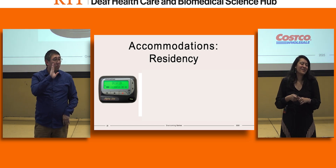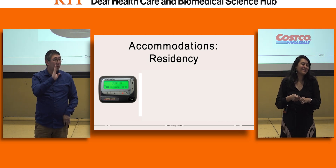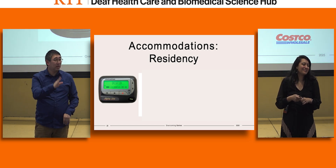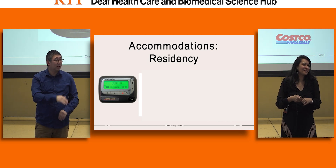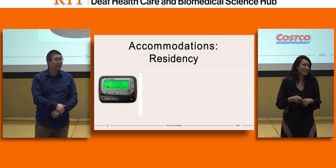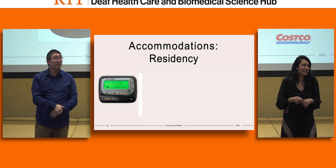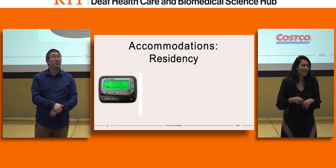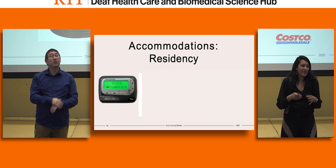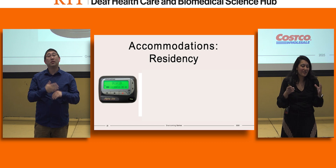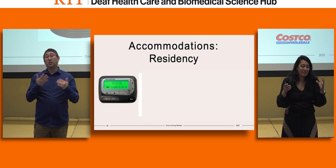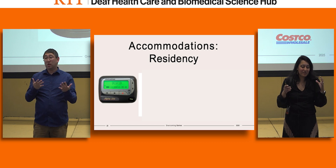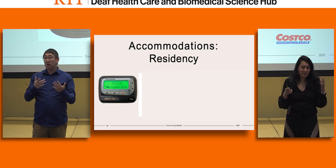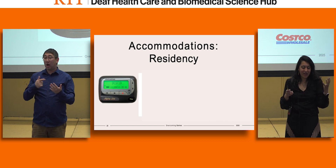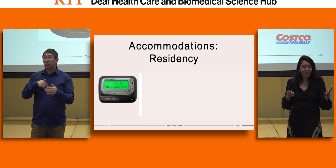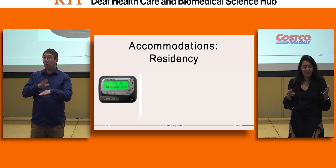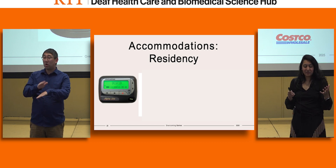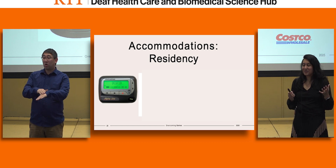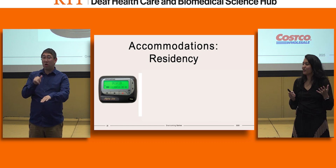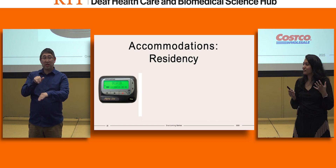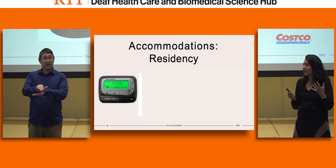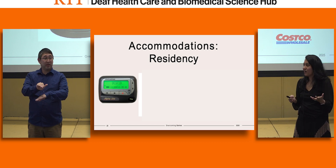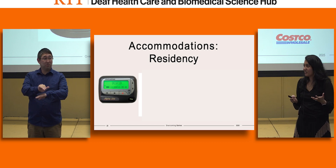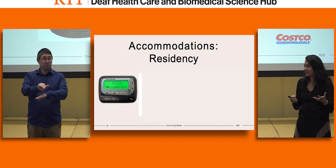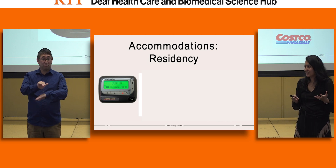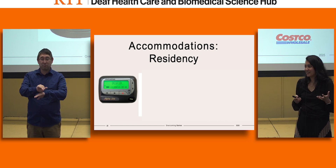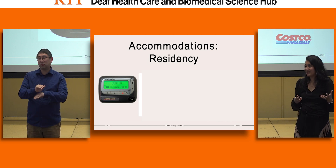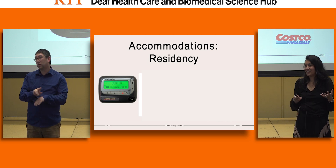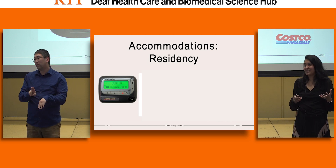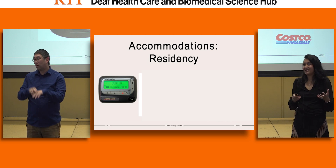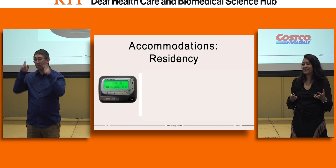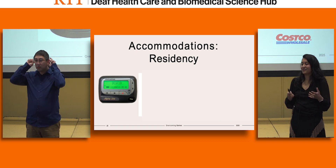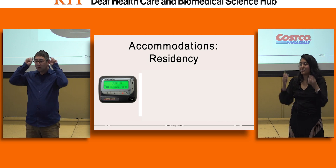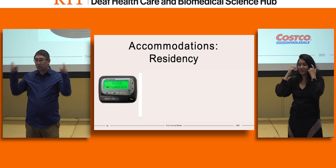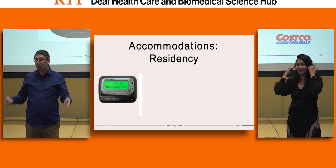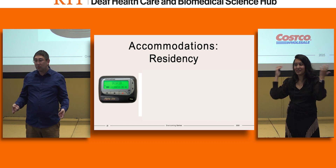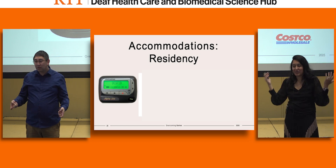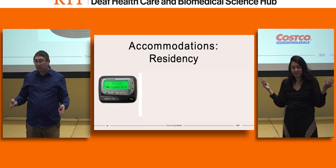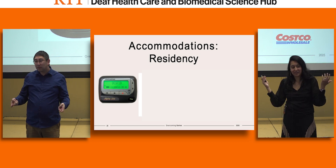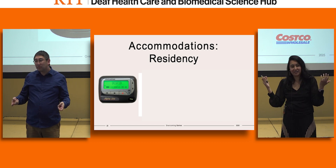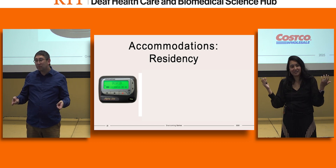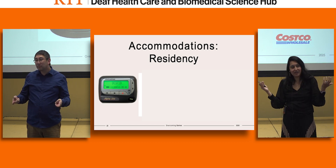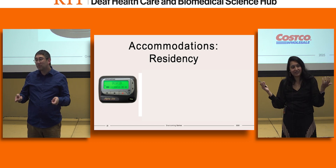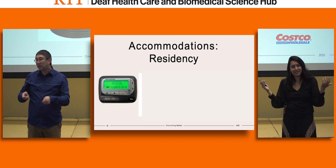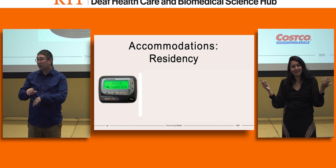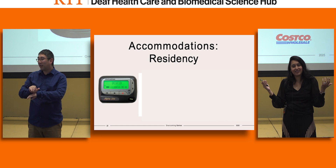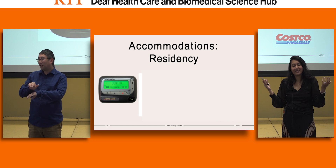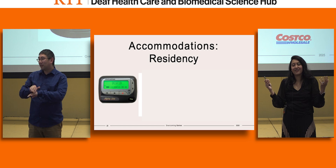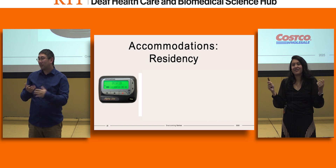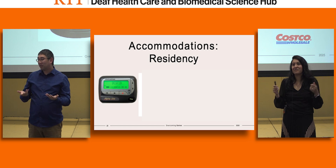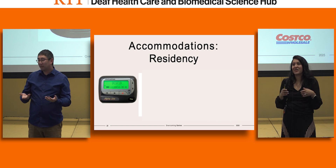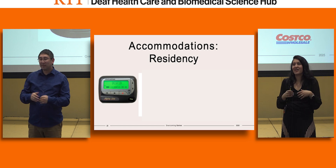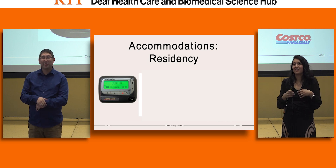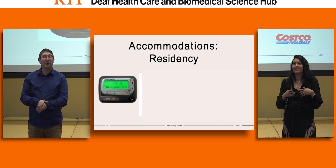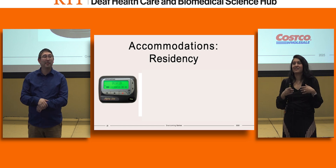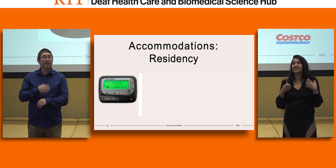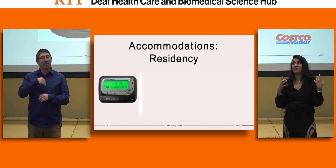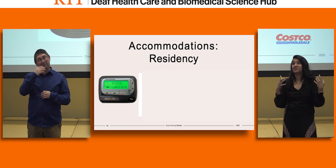And so, I would be on call at night, and, of course, I take my hearing aids out at night,